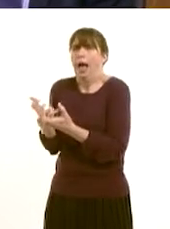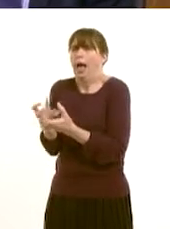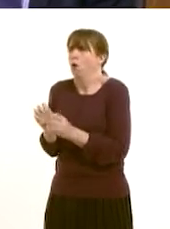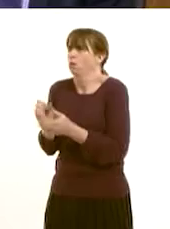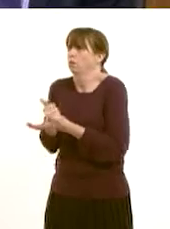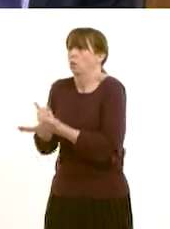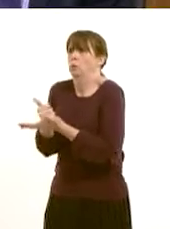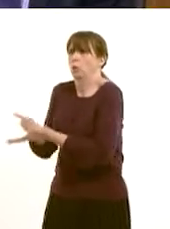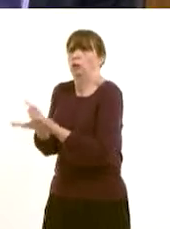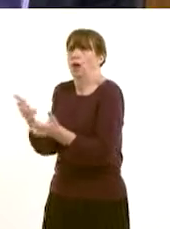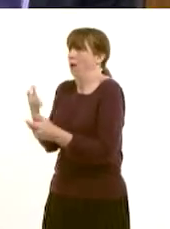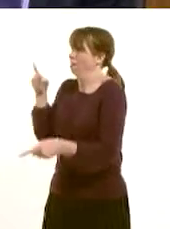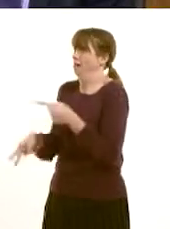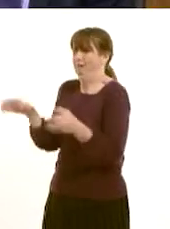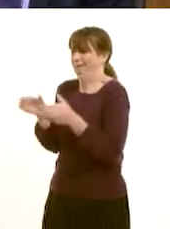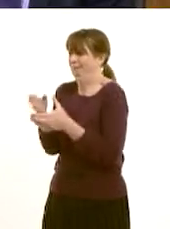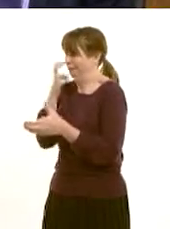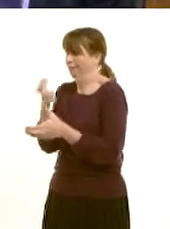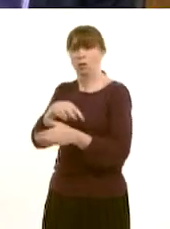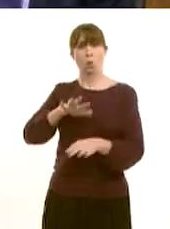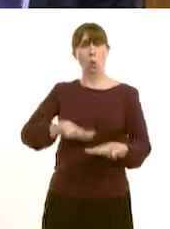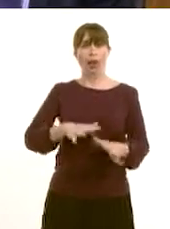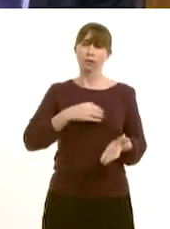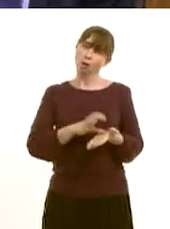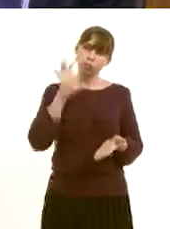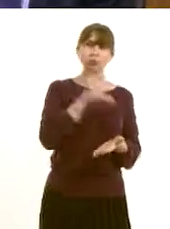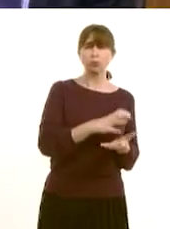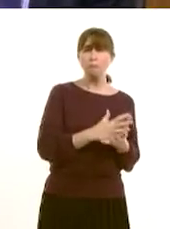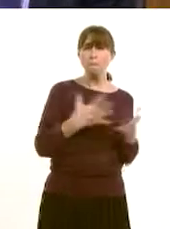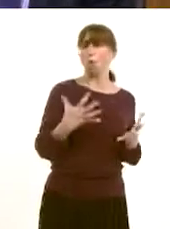We in Wales spend more, per head, on health and social services than England doesóseven